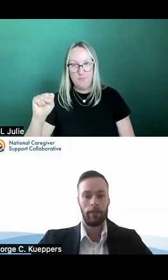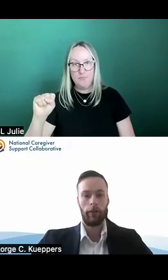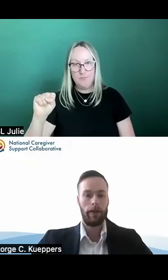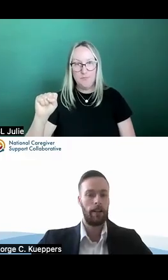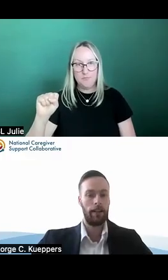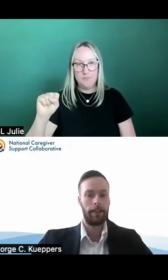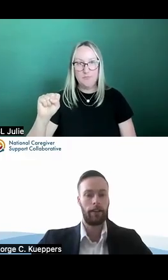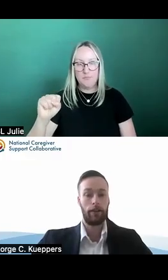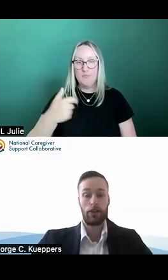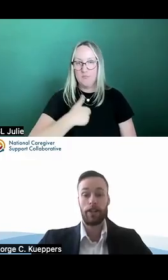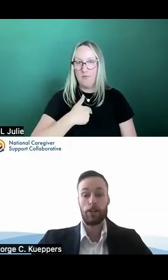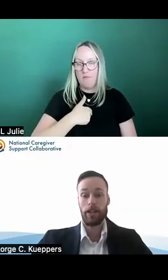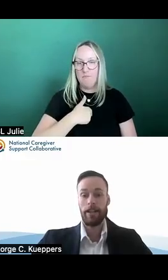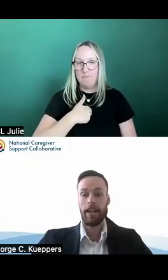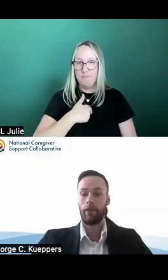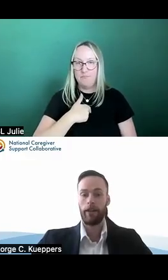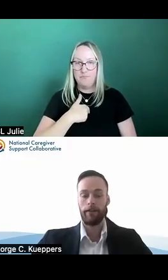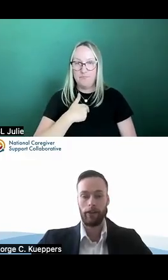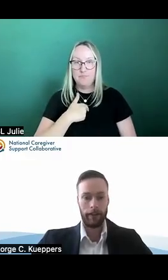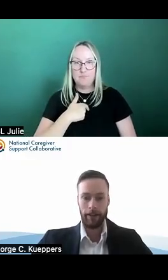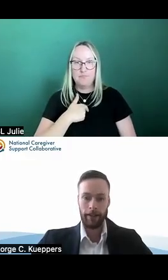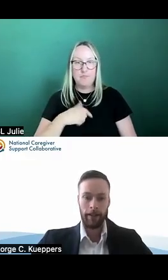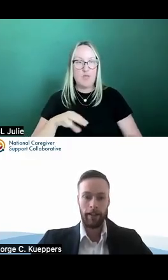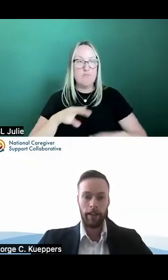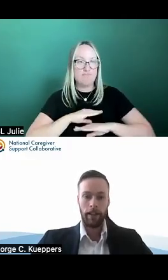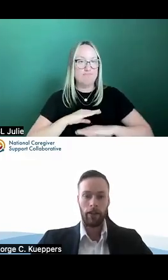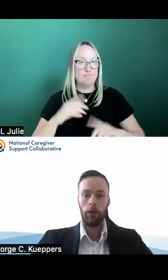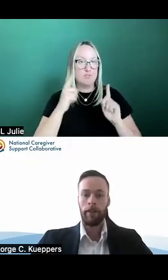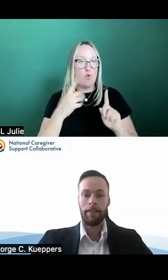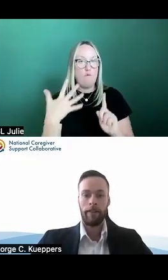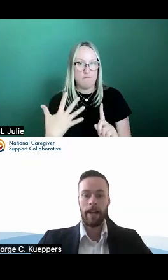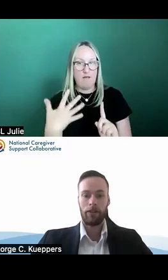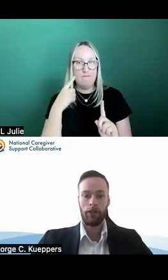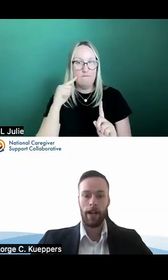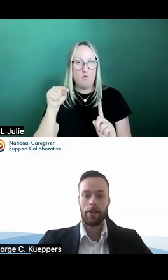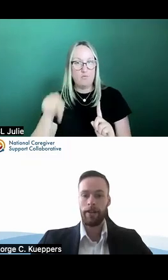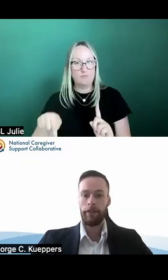along with my colleague Dr Regina Shih at Emory University. Goal five of the National Strategy